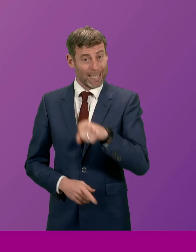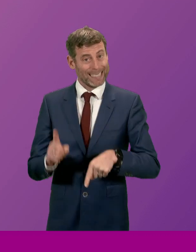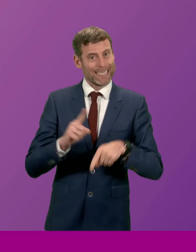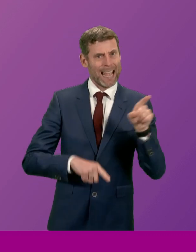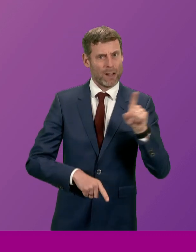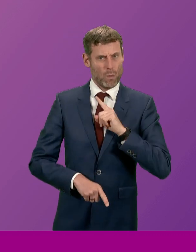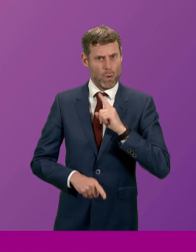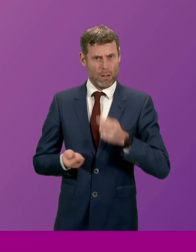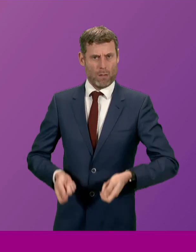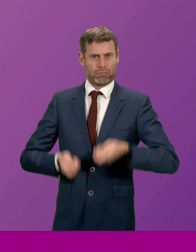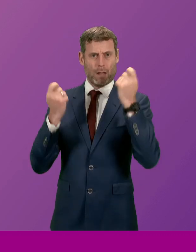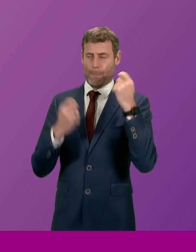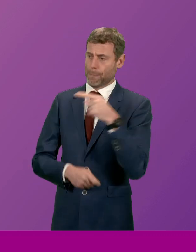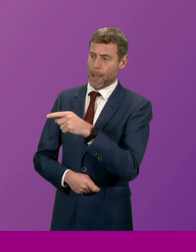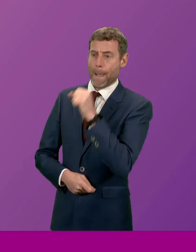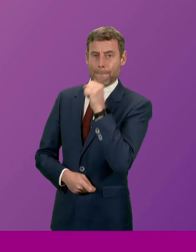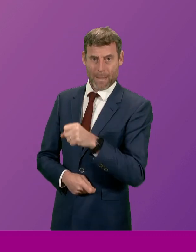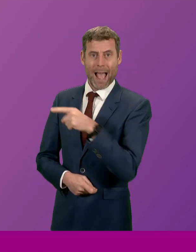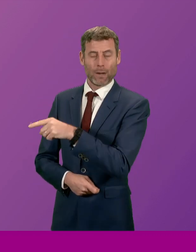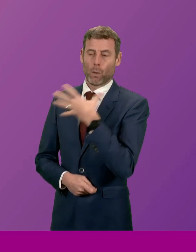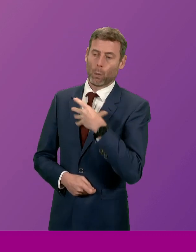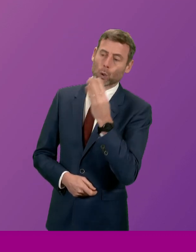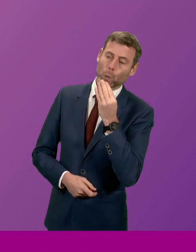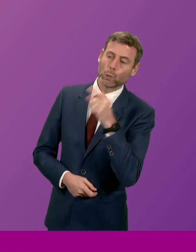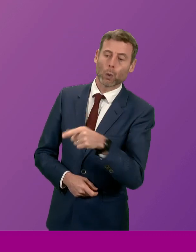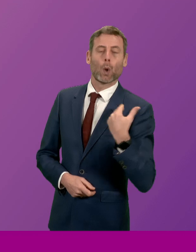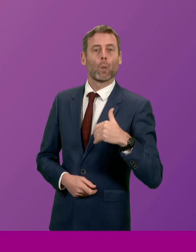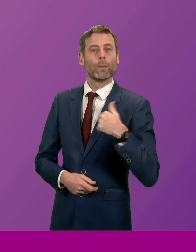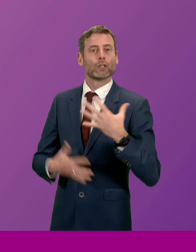a man using a women’s changing room. The employment tribunal will rule in due course,